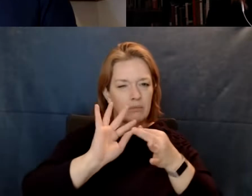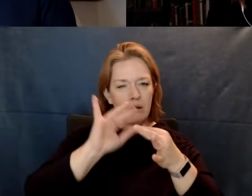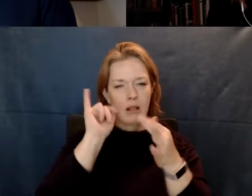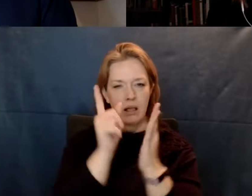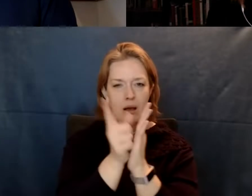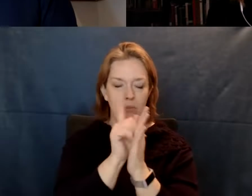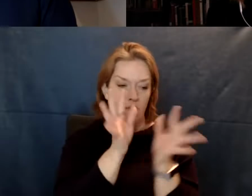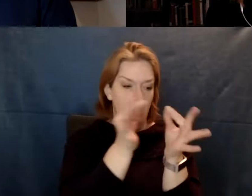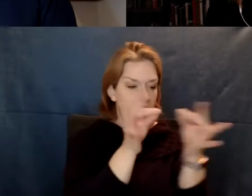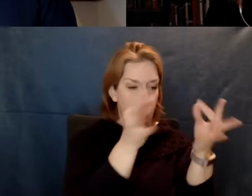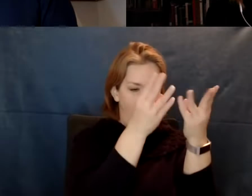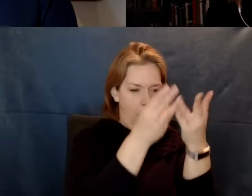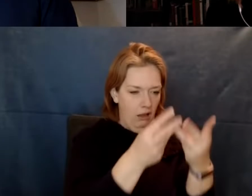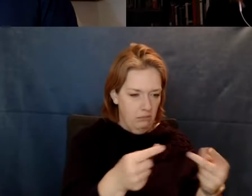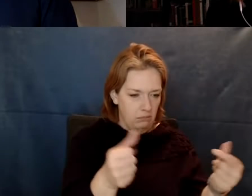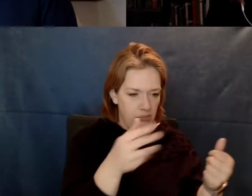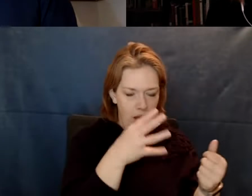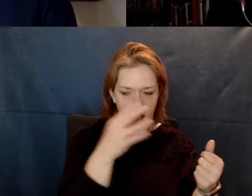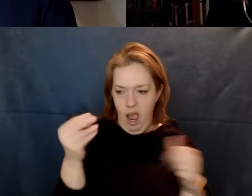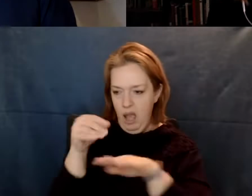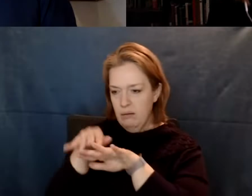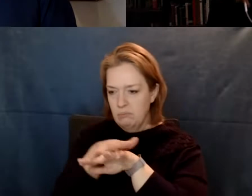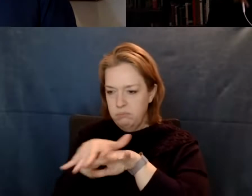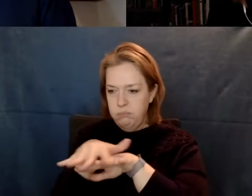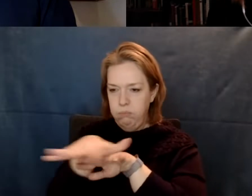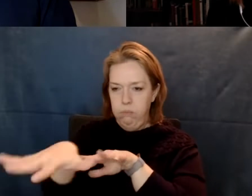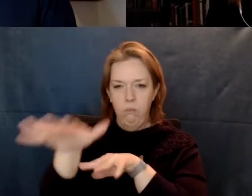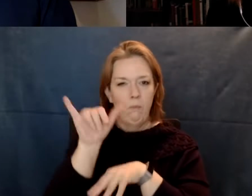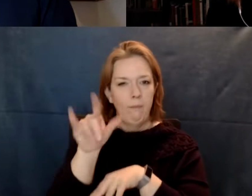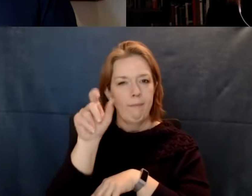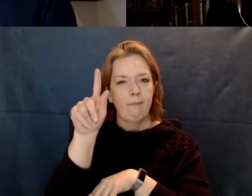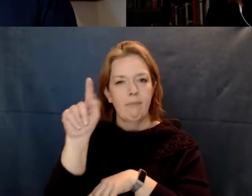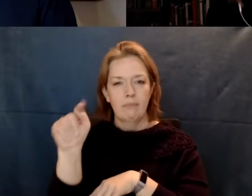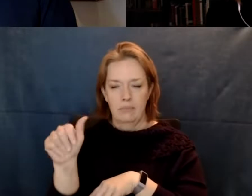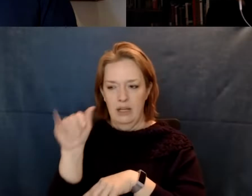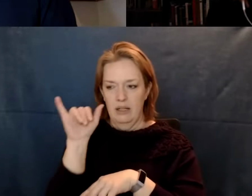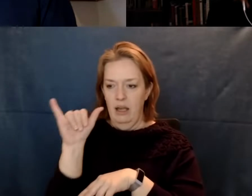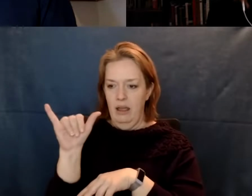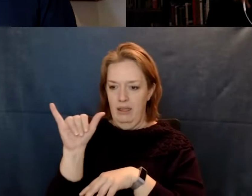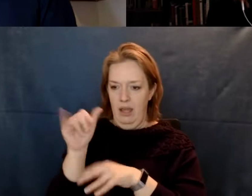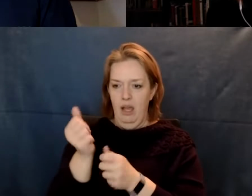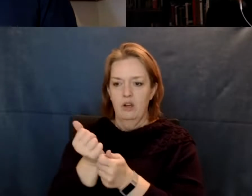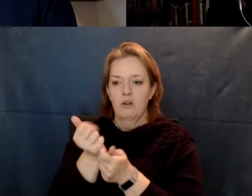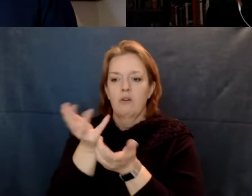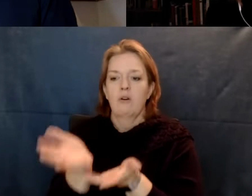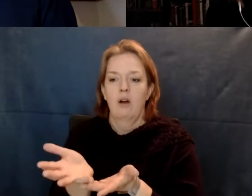apart and the delta location that somehow contributes to the degradation of language into pure sound.